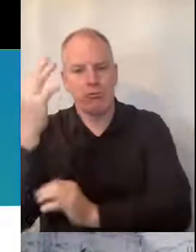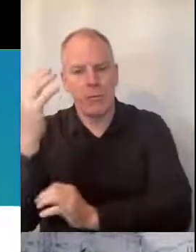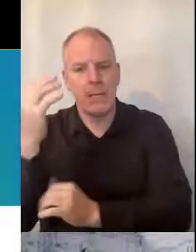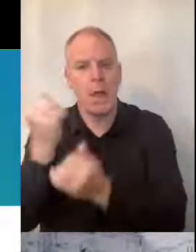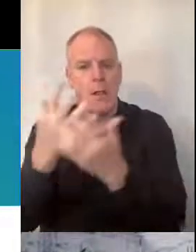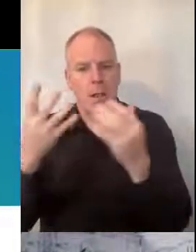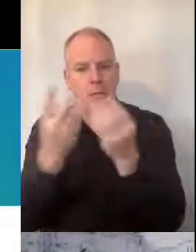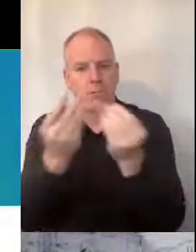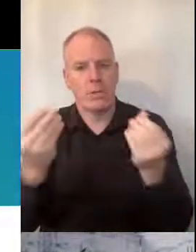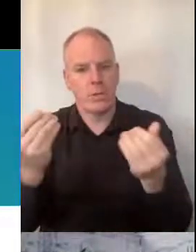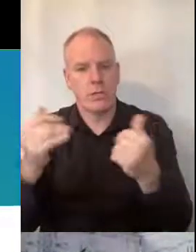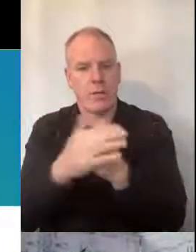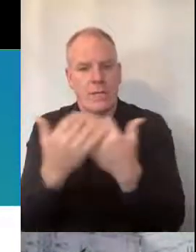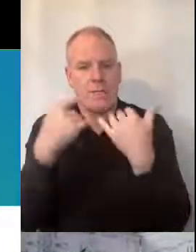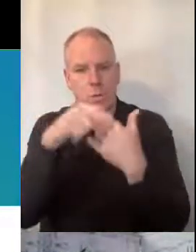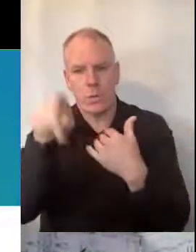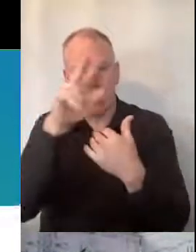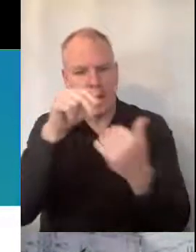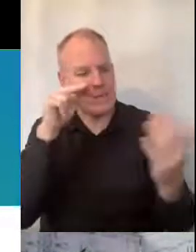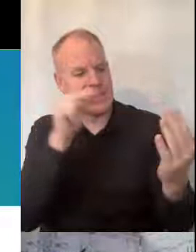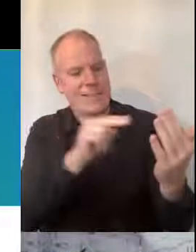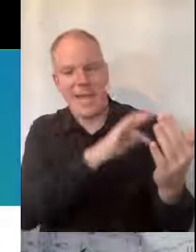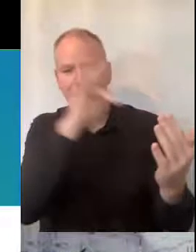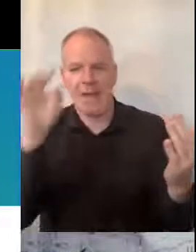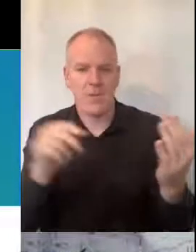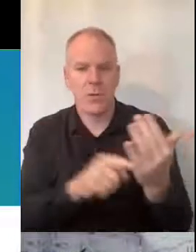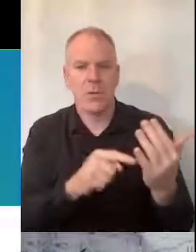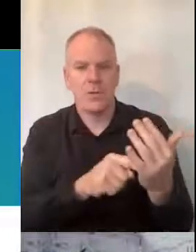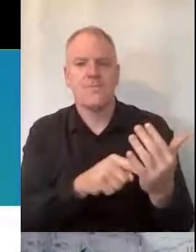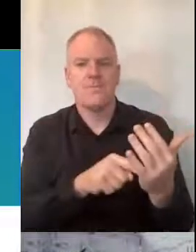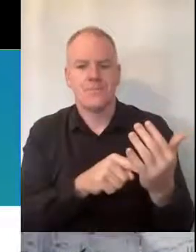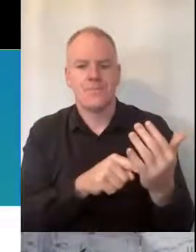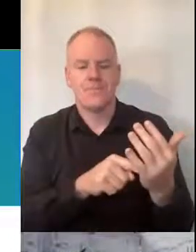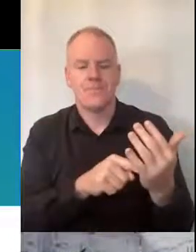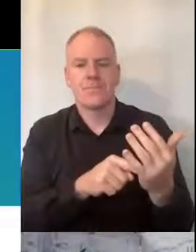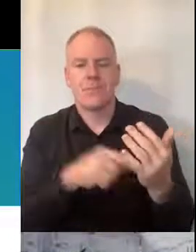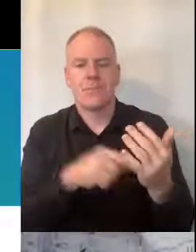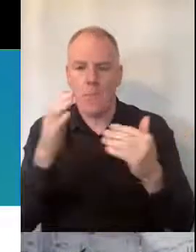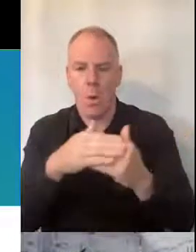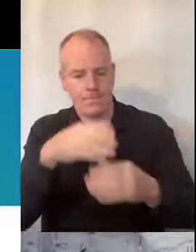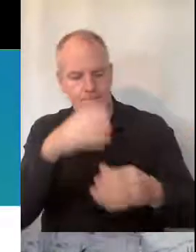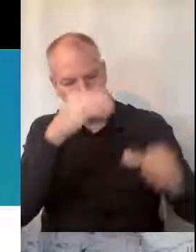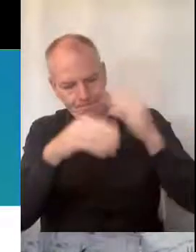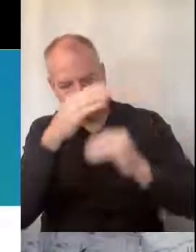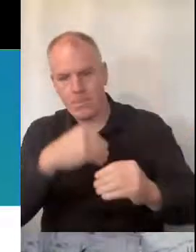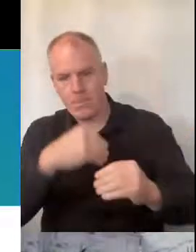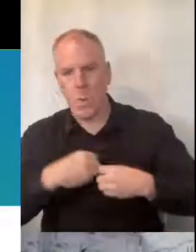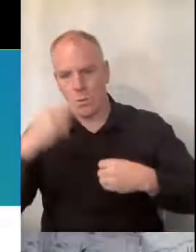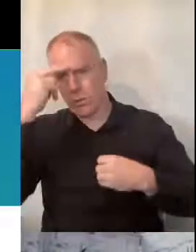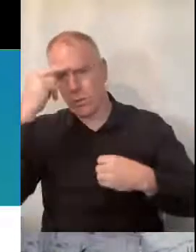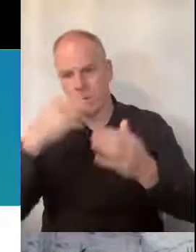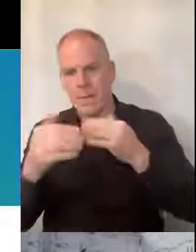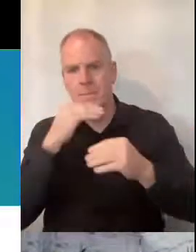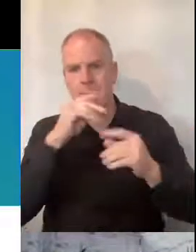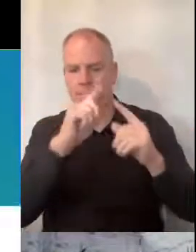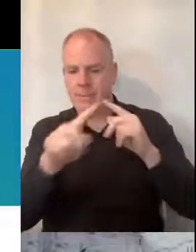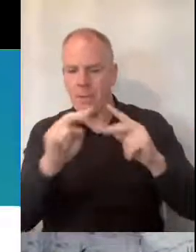this stuff that you can have access to afterwards and increase your you know your understanding of various aspects.